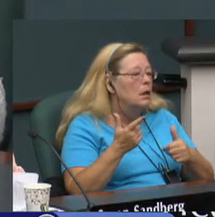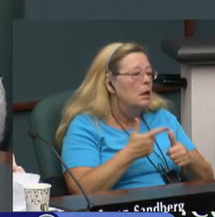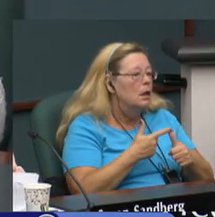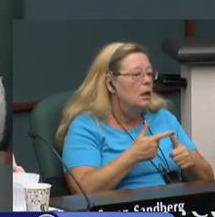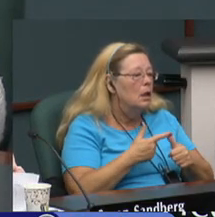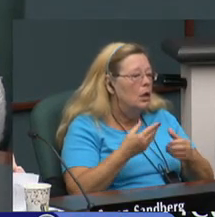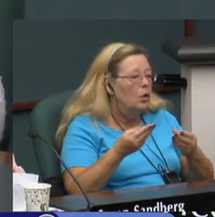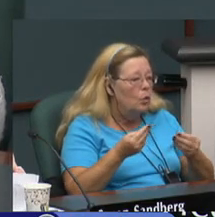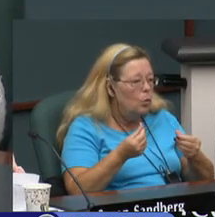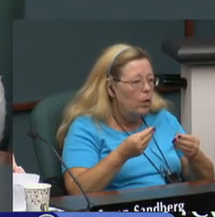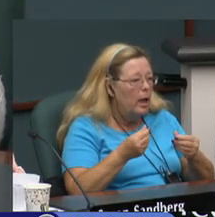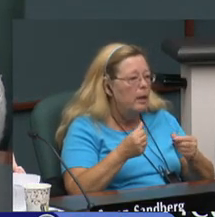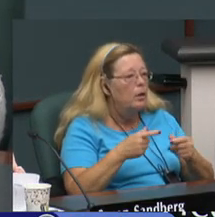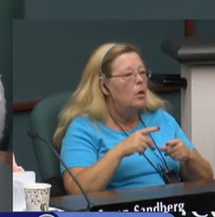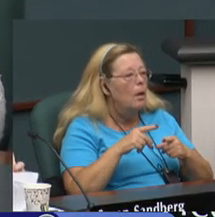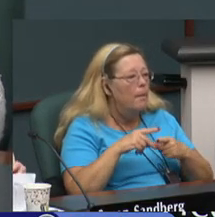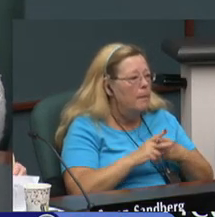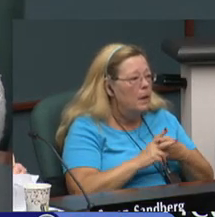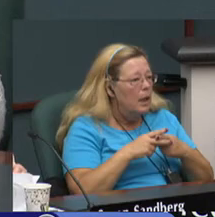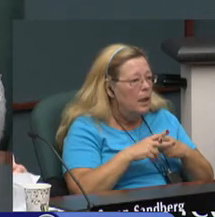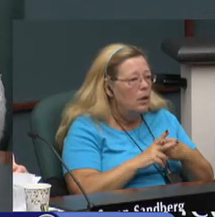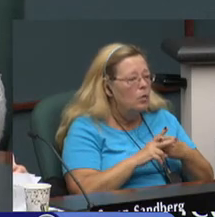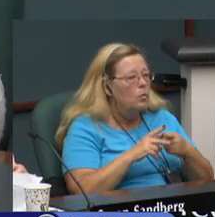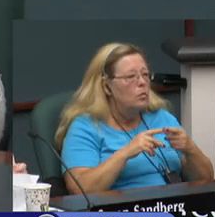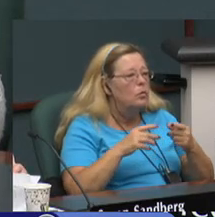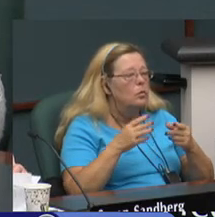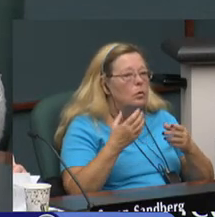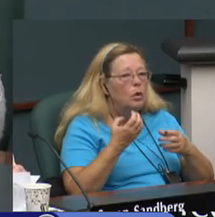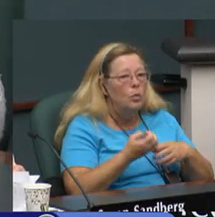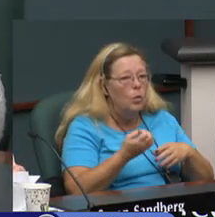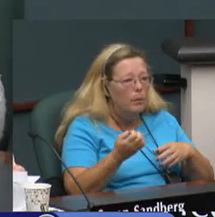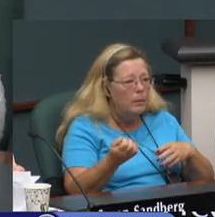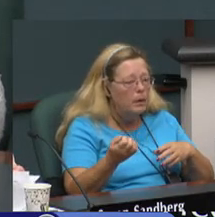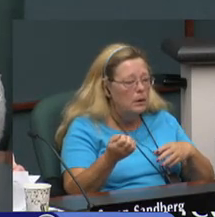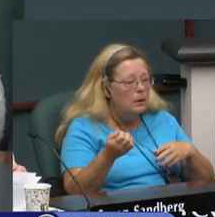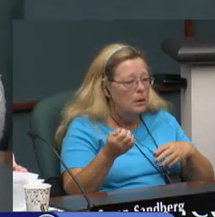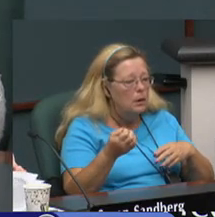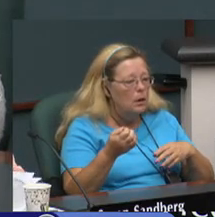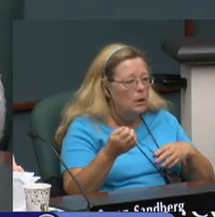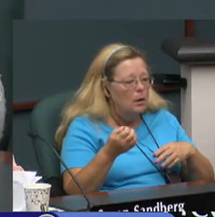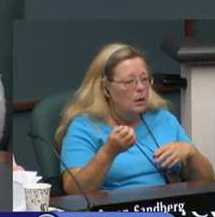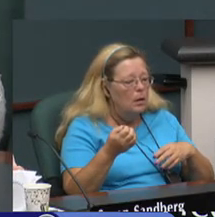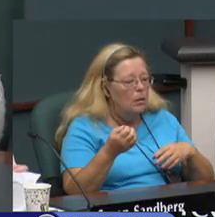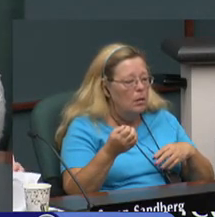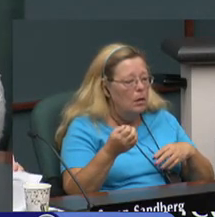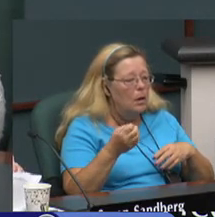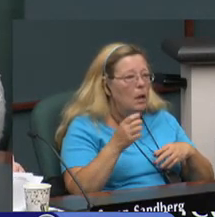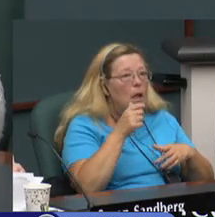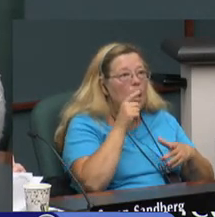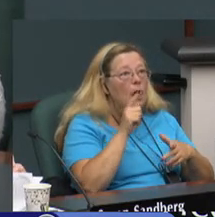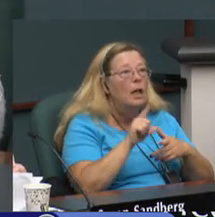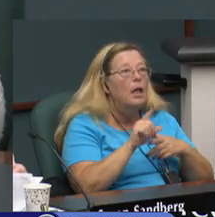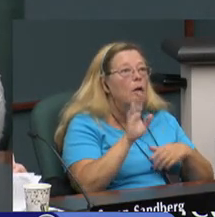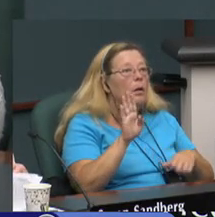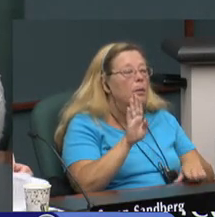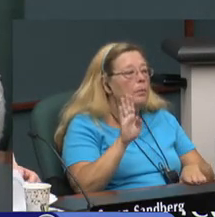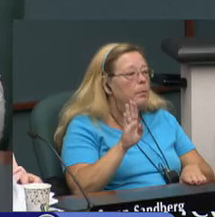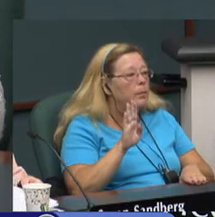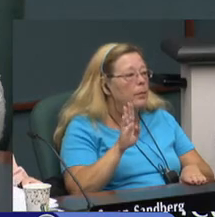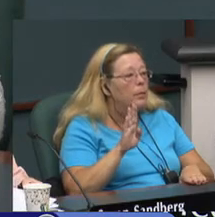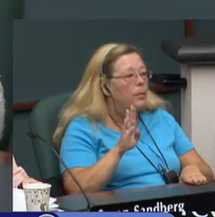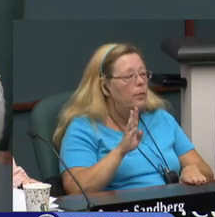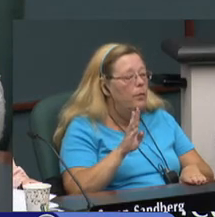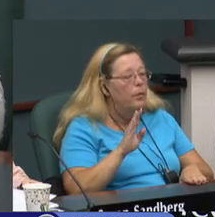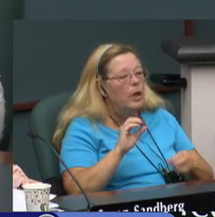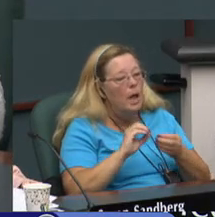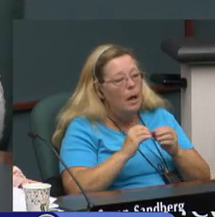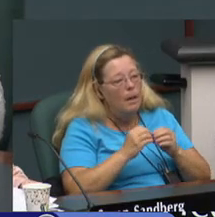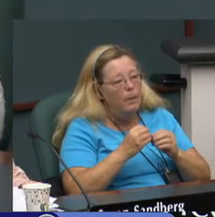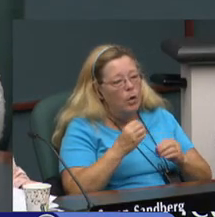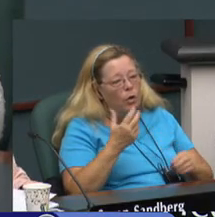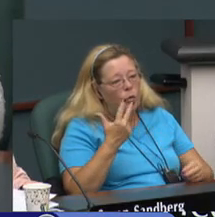mechanical equipment let her be a small Roman numeral three screening of solar